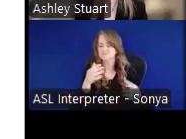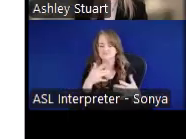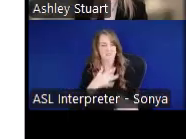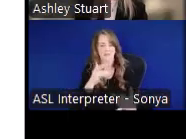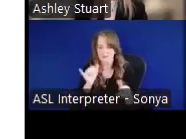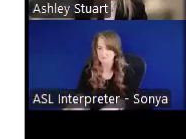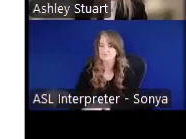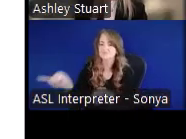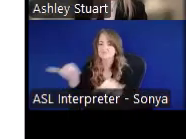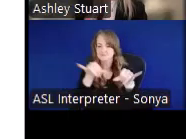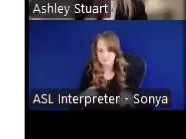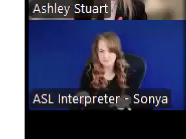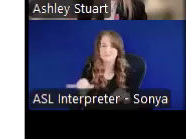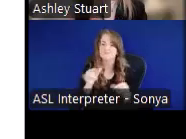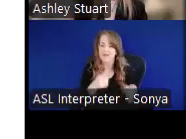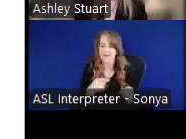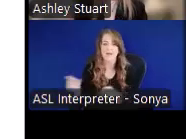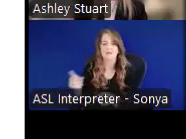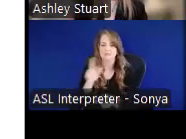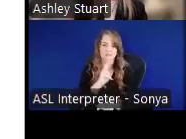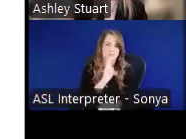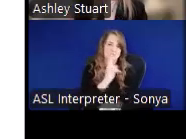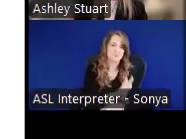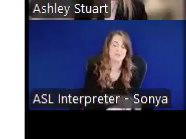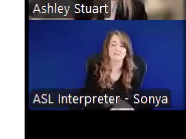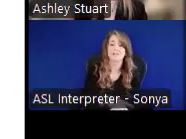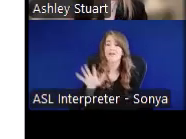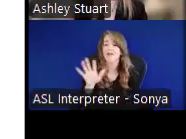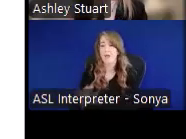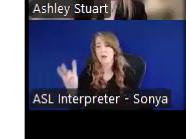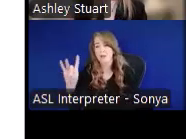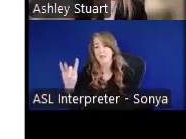years, about 84% of preschoolers are going to have tantrums, at